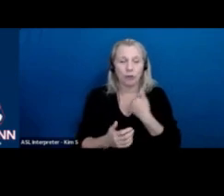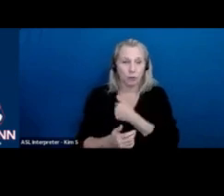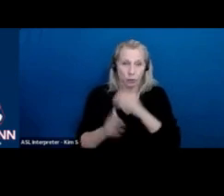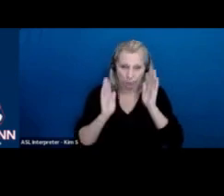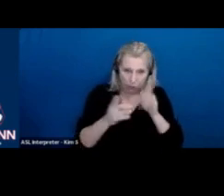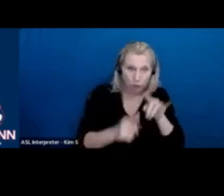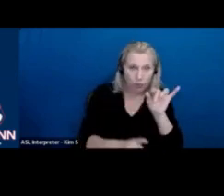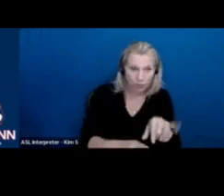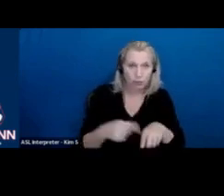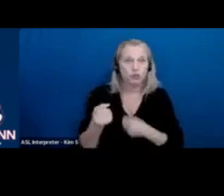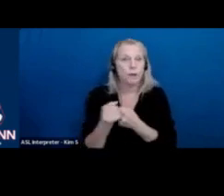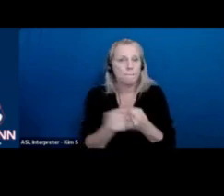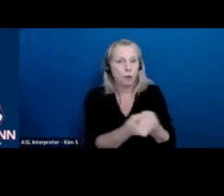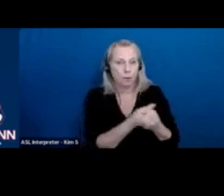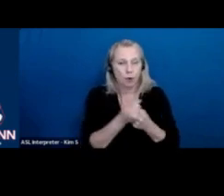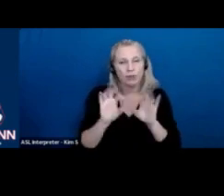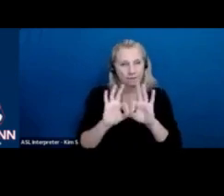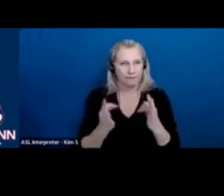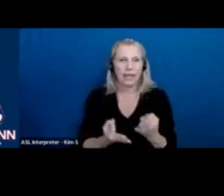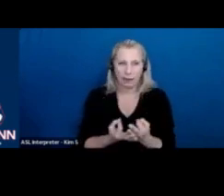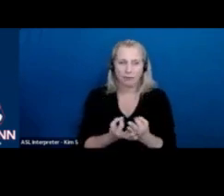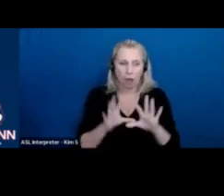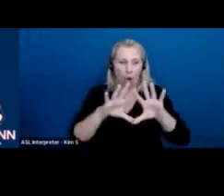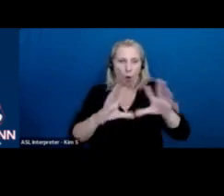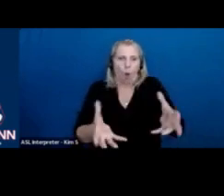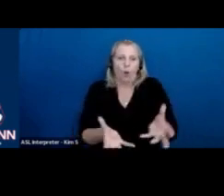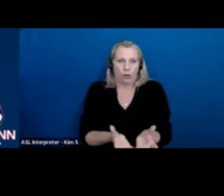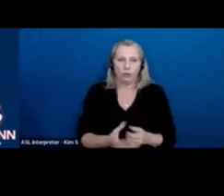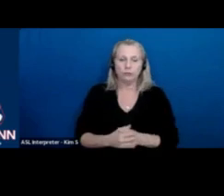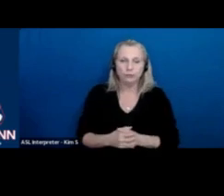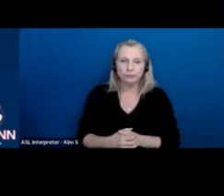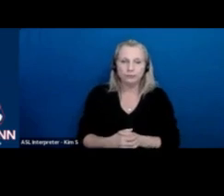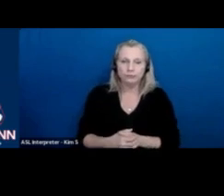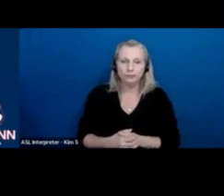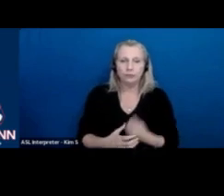able to support the family holistically. If we zero in only